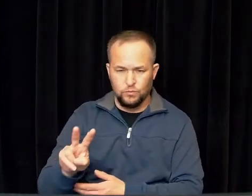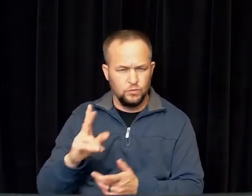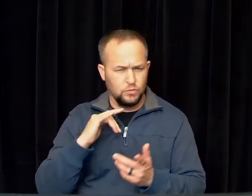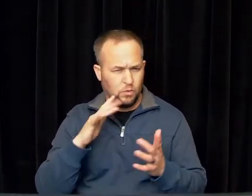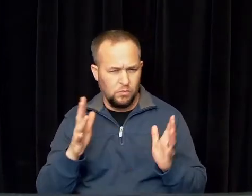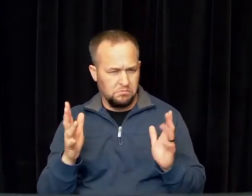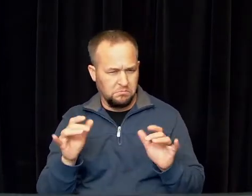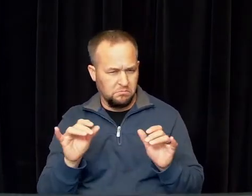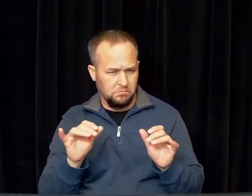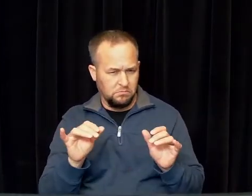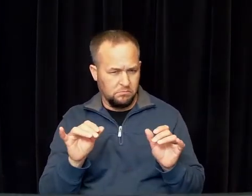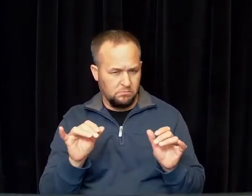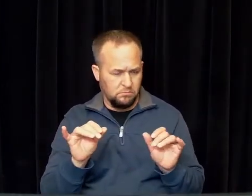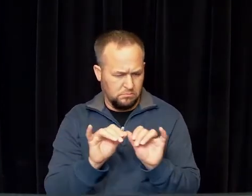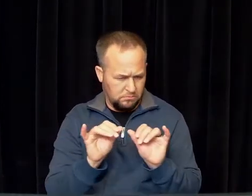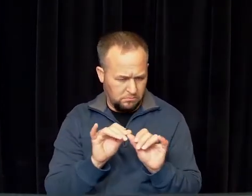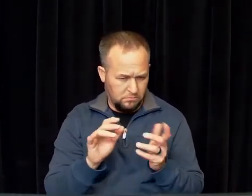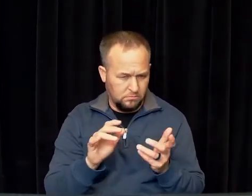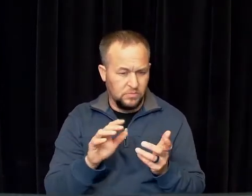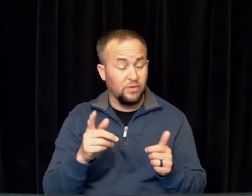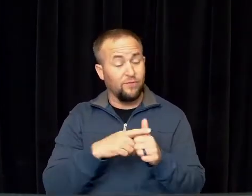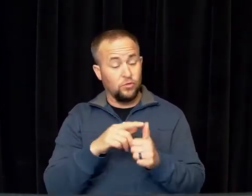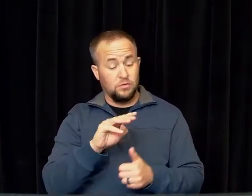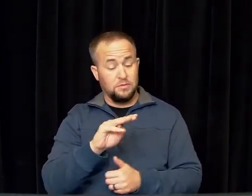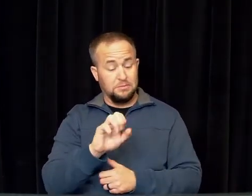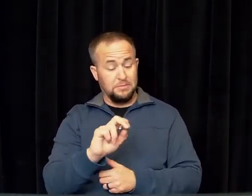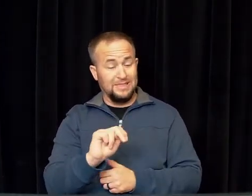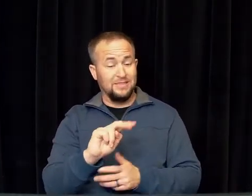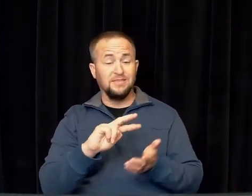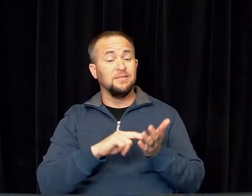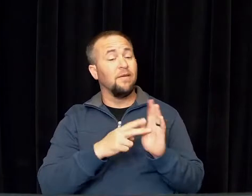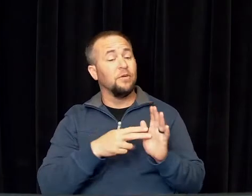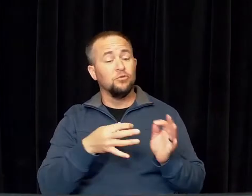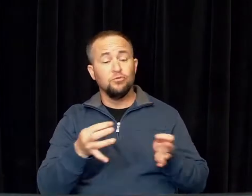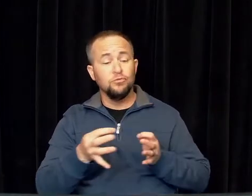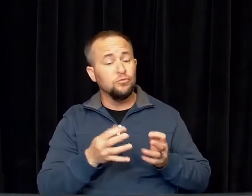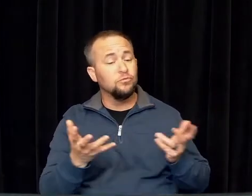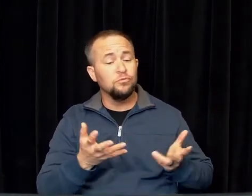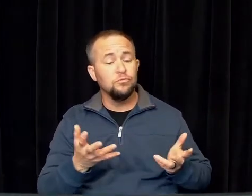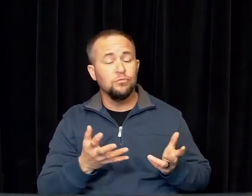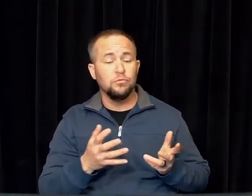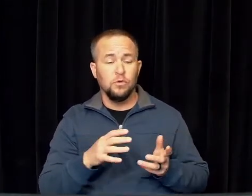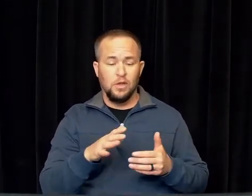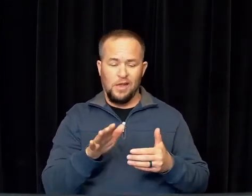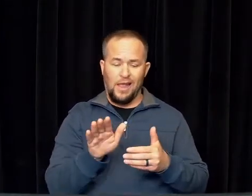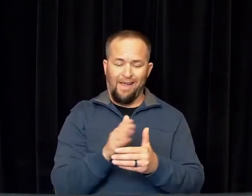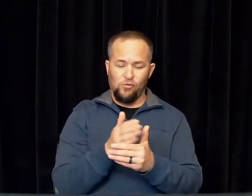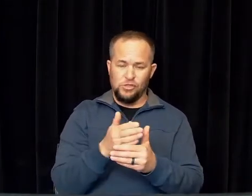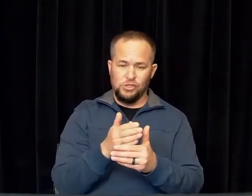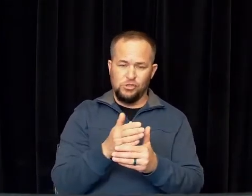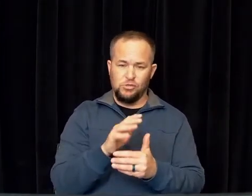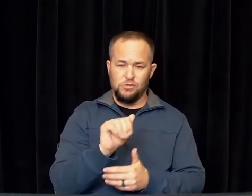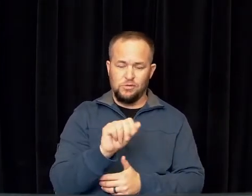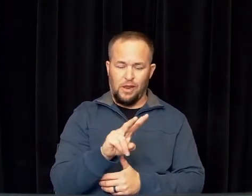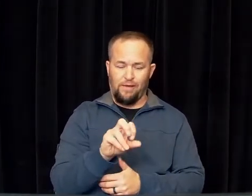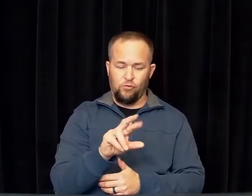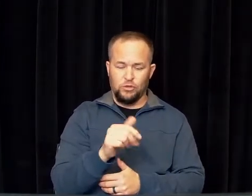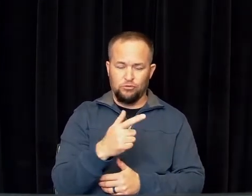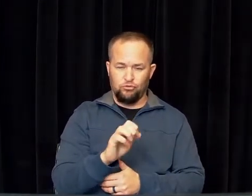thing we're going to talk about is the mean and the definition of that is the average of a data set.